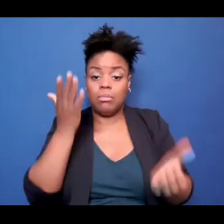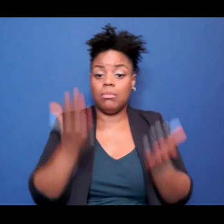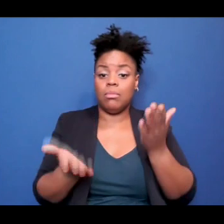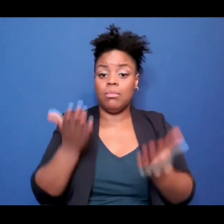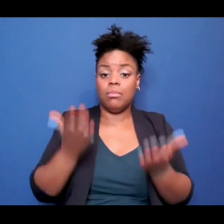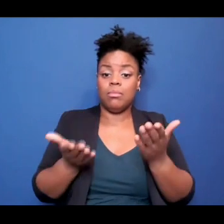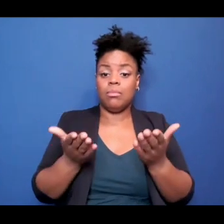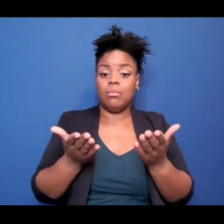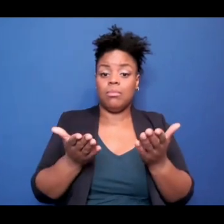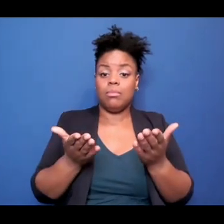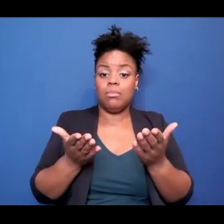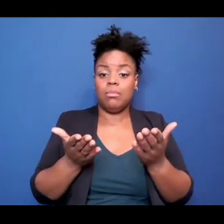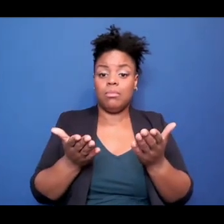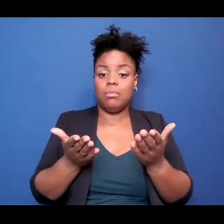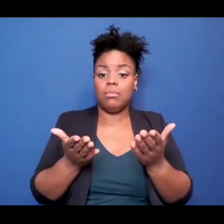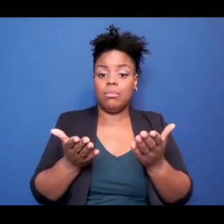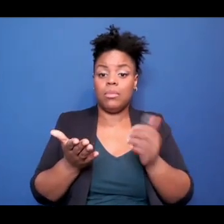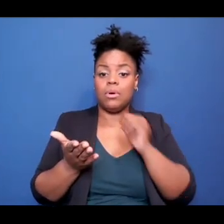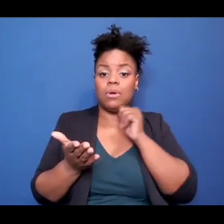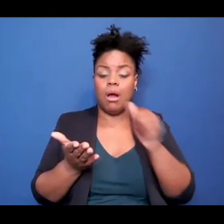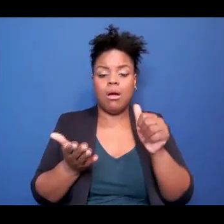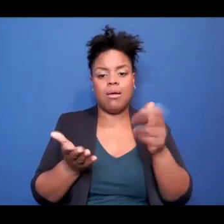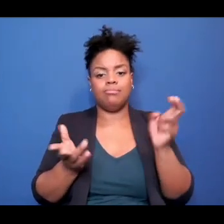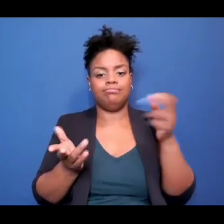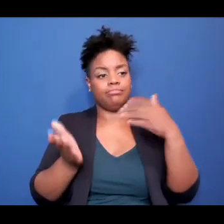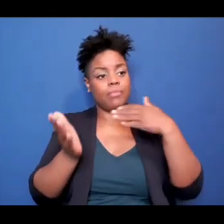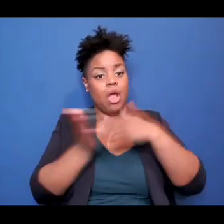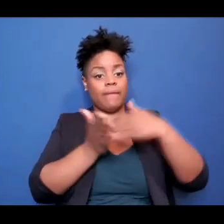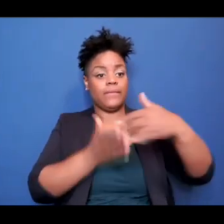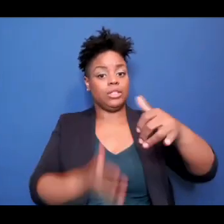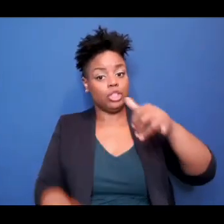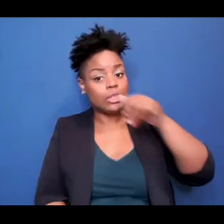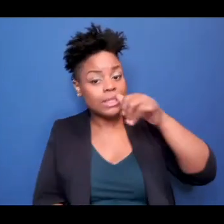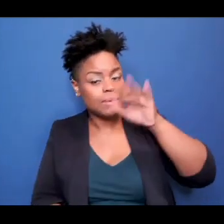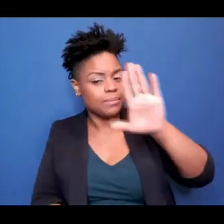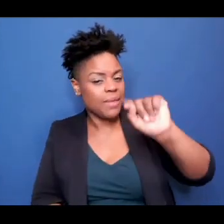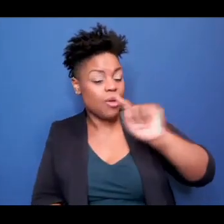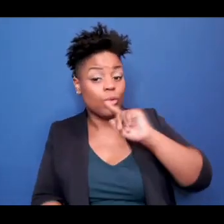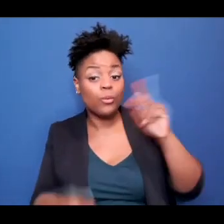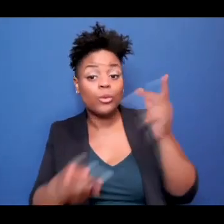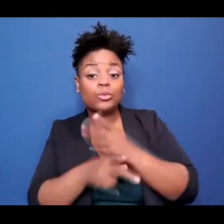YOU KNOW, BLACK PEOPLE MAY CONSUME -- THEY MAY BE LESS LIKELY TO DRINK BUT THEY STILL